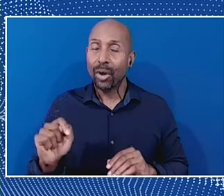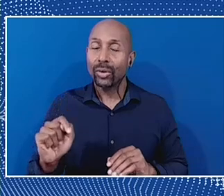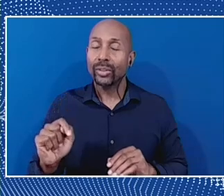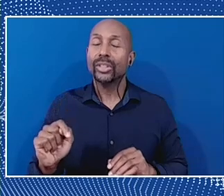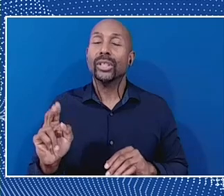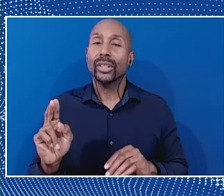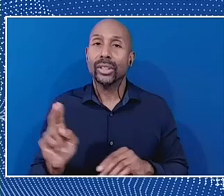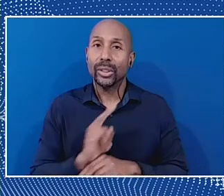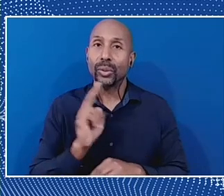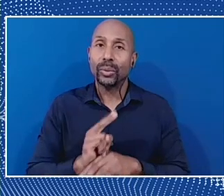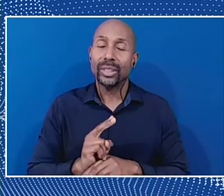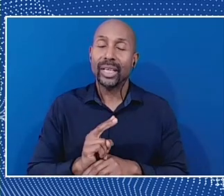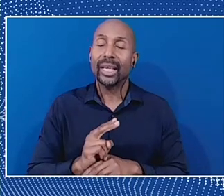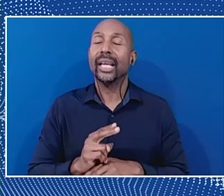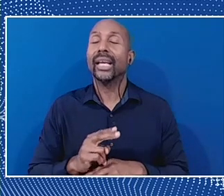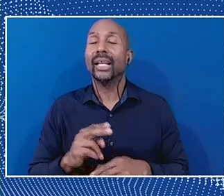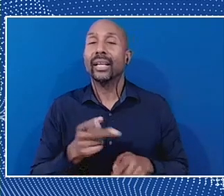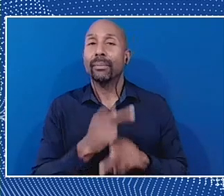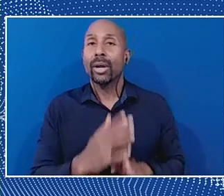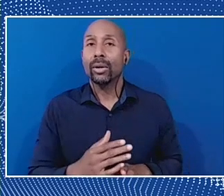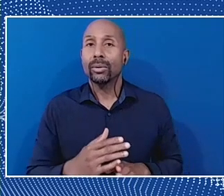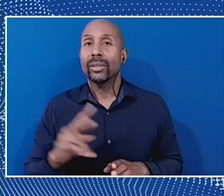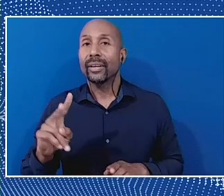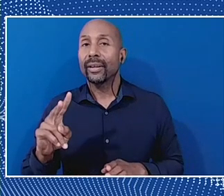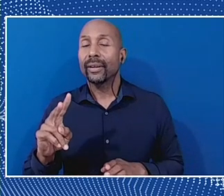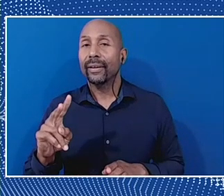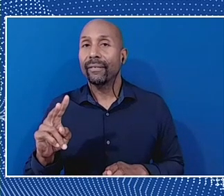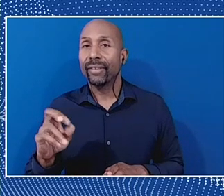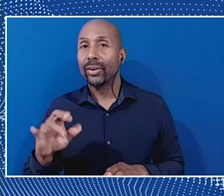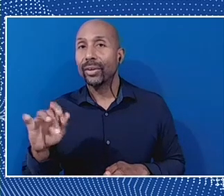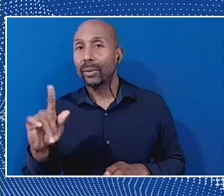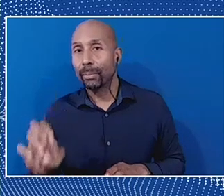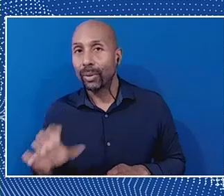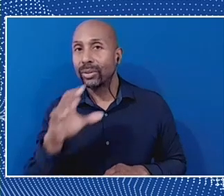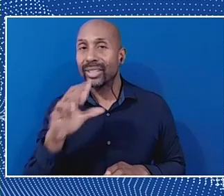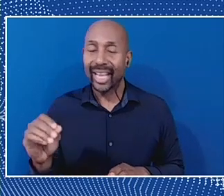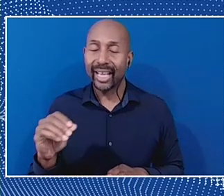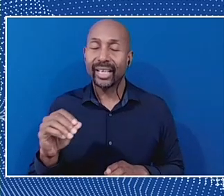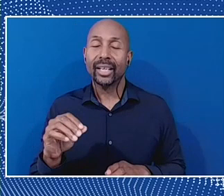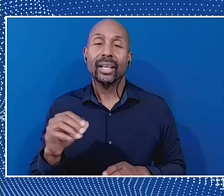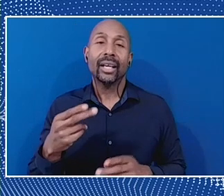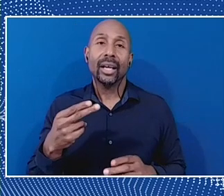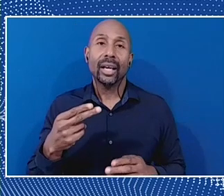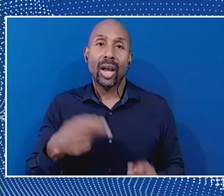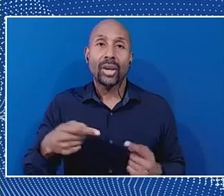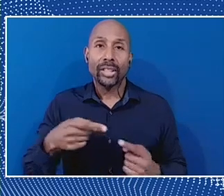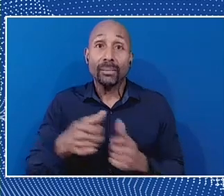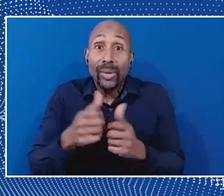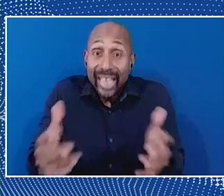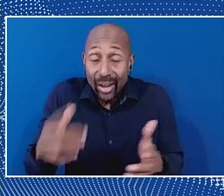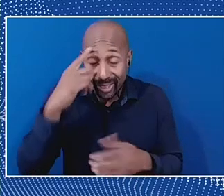considering existing relief policies will be an important way to approach that,